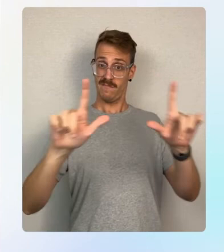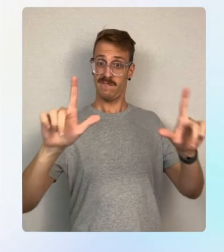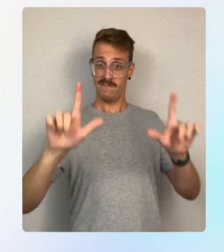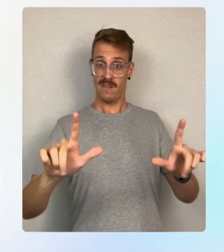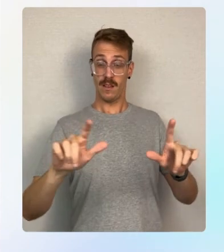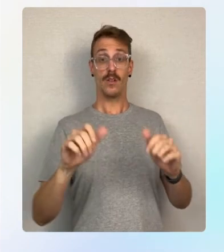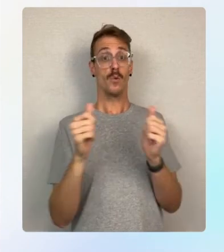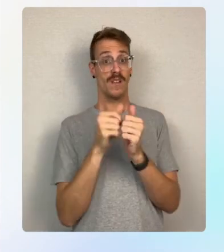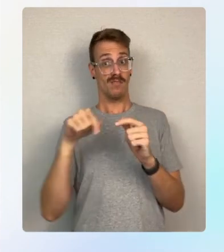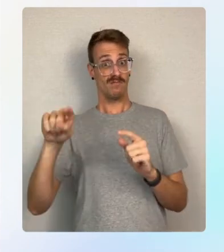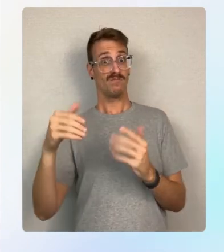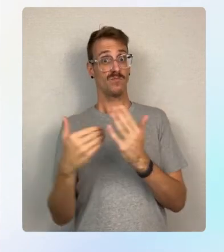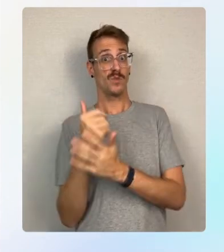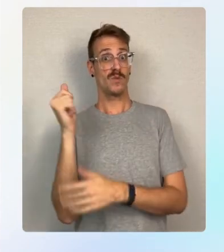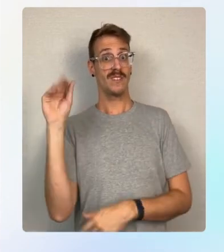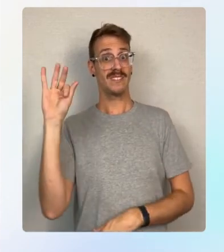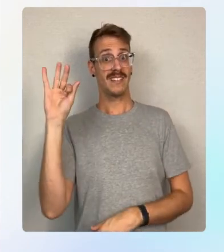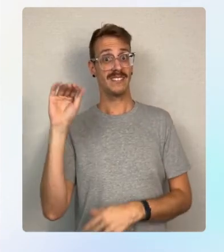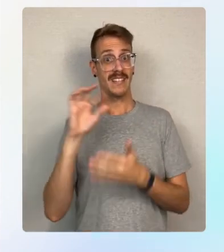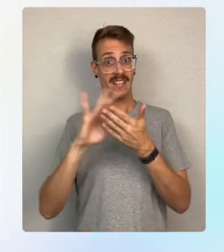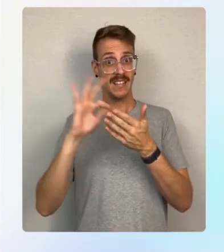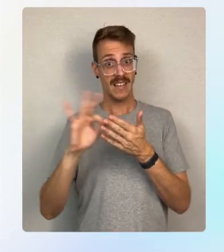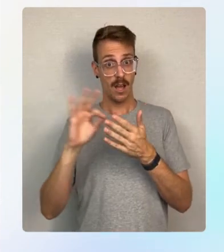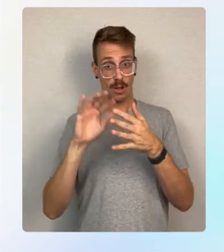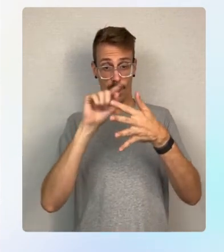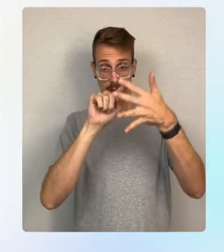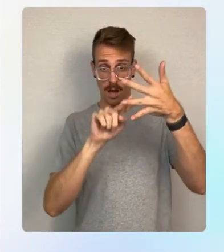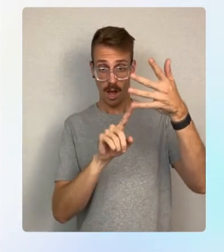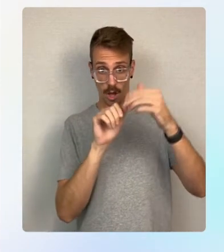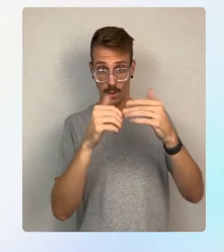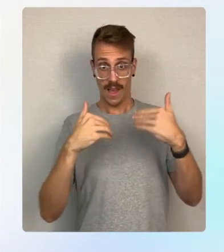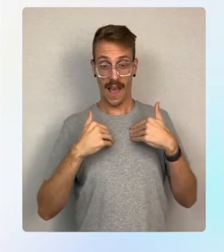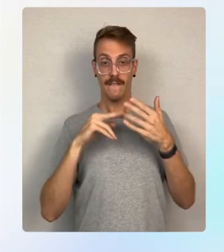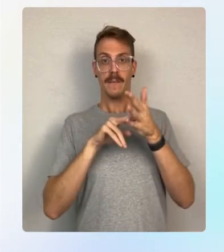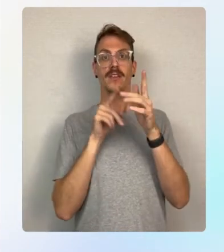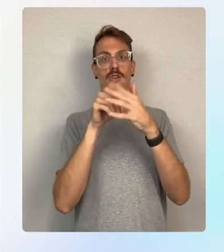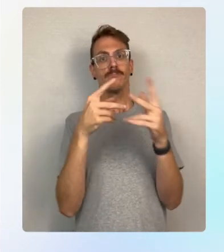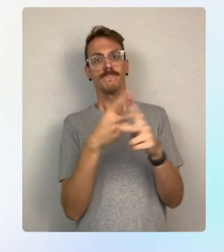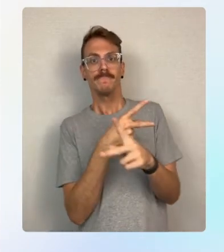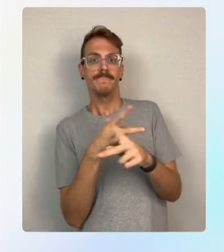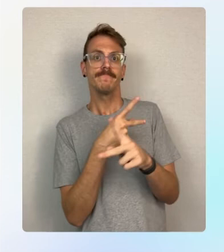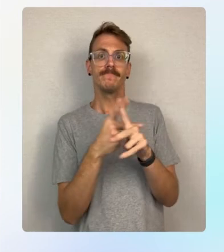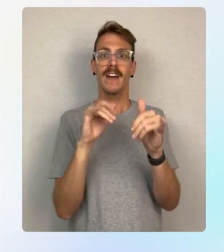With the 19 counters we've got, you'll be able to figure out how your shader is doing.